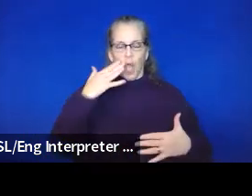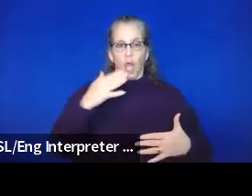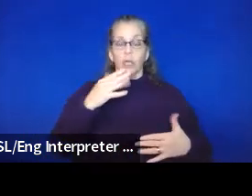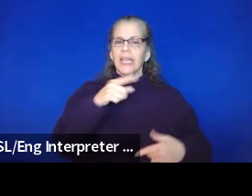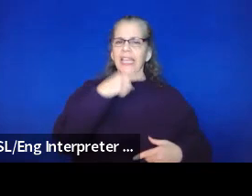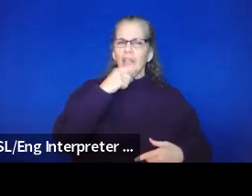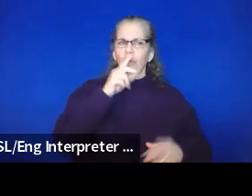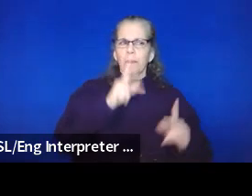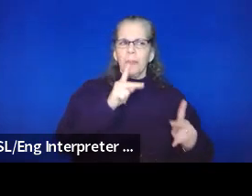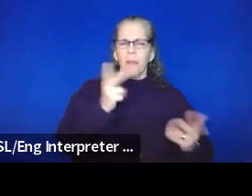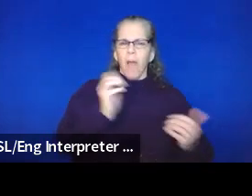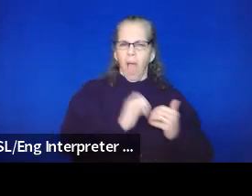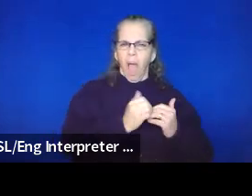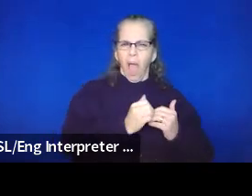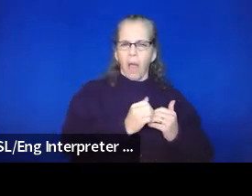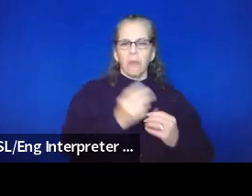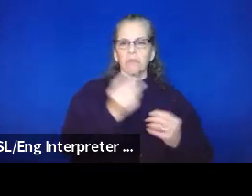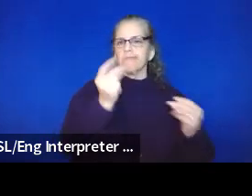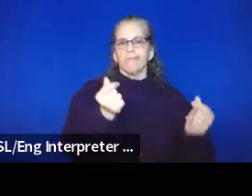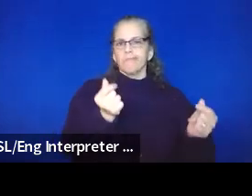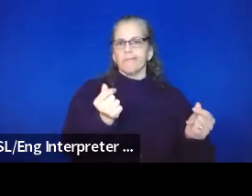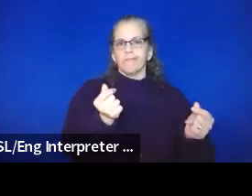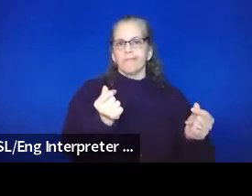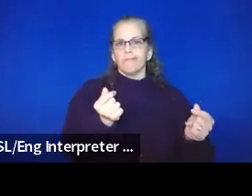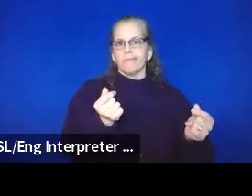seconds. So that's one example why pitch is really